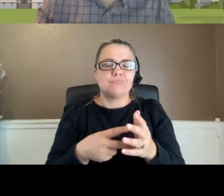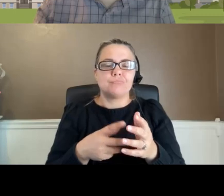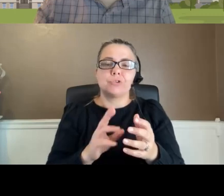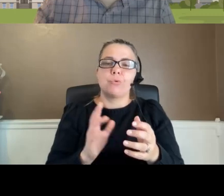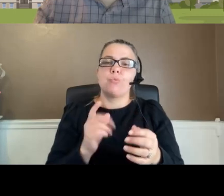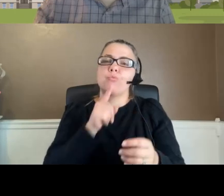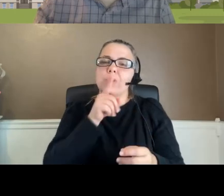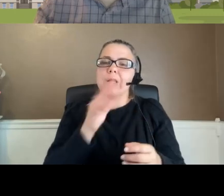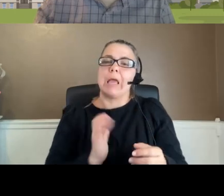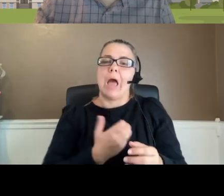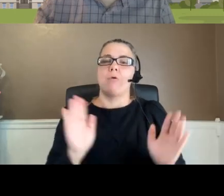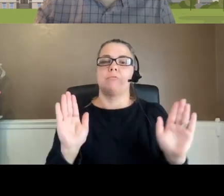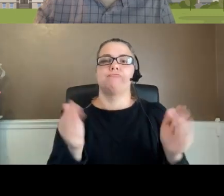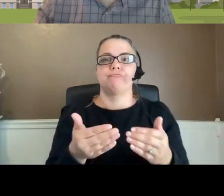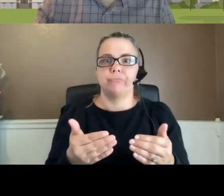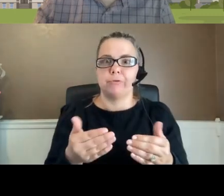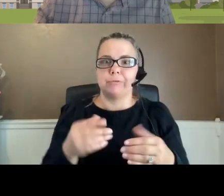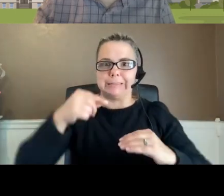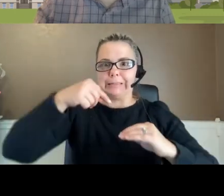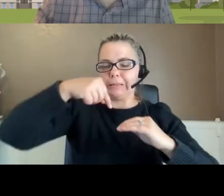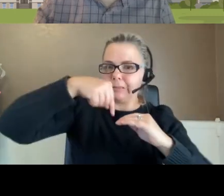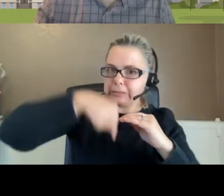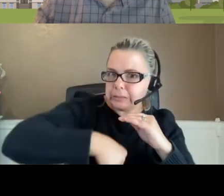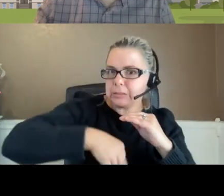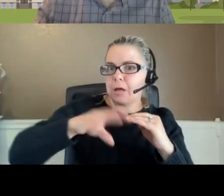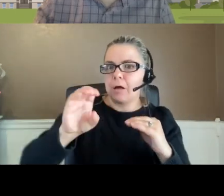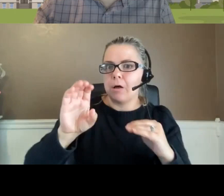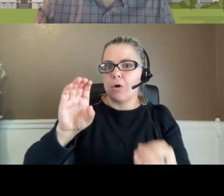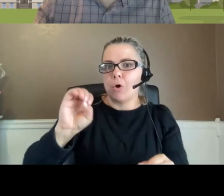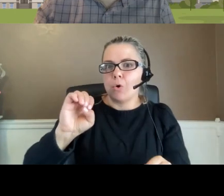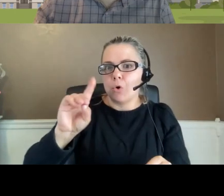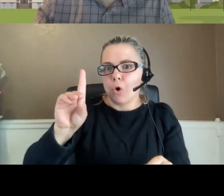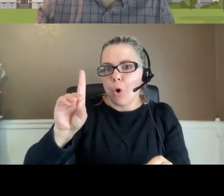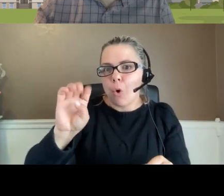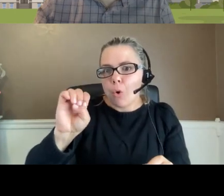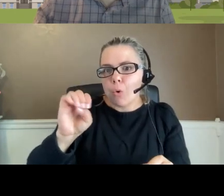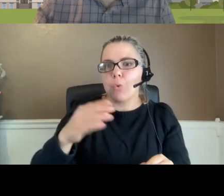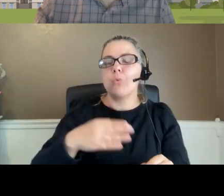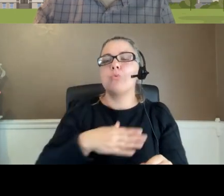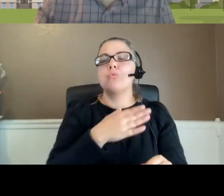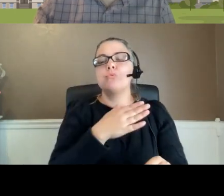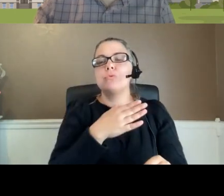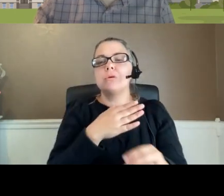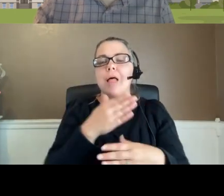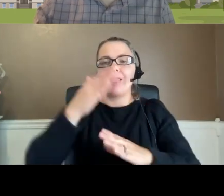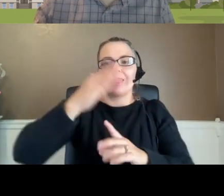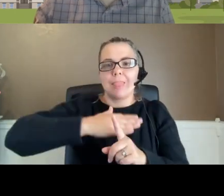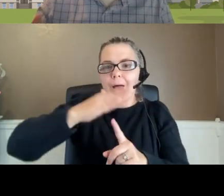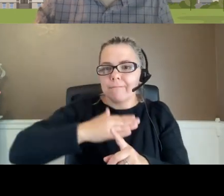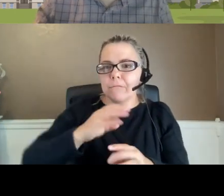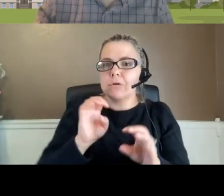in-depth page-level, code-level evaluation and testing today. And so this may seem like a really